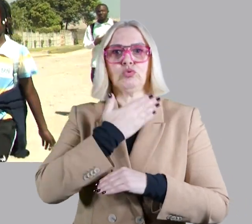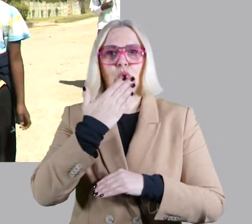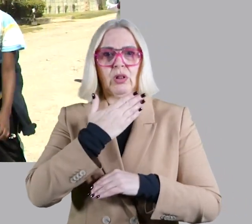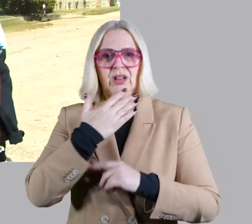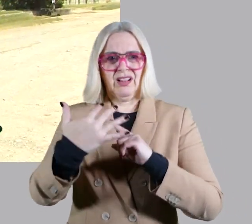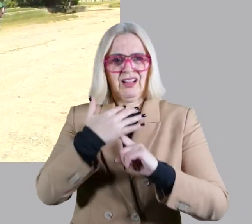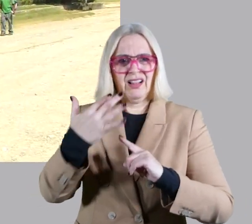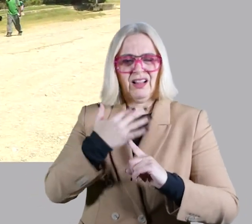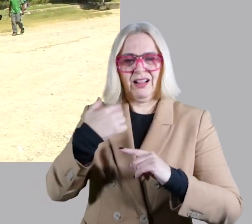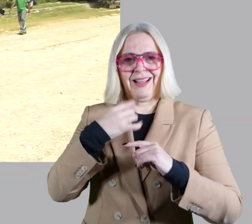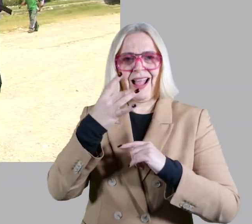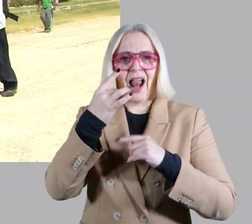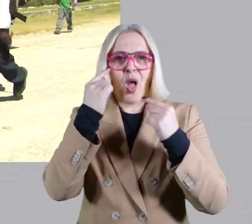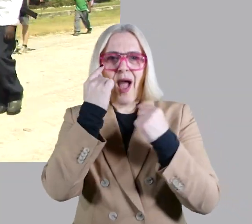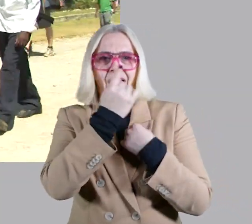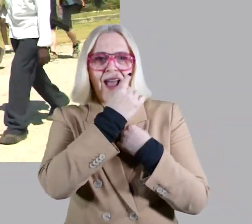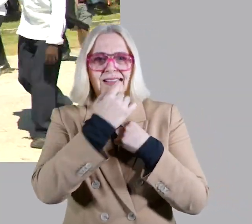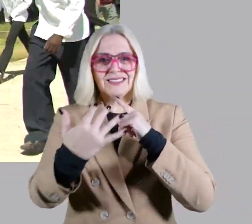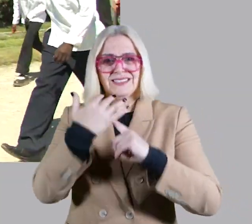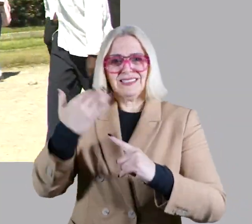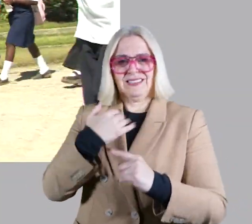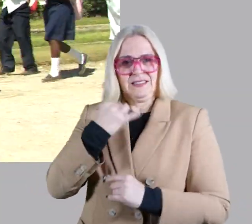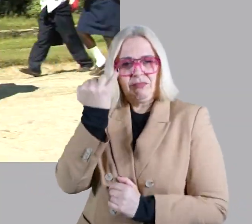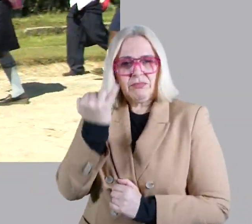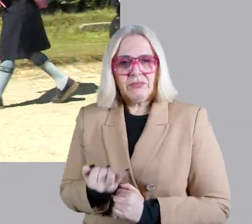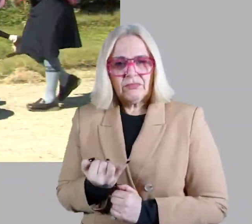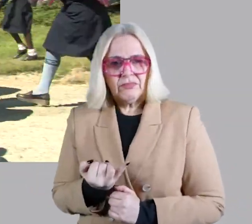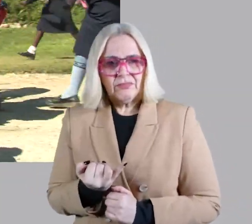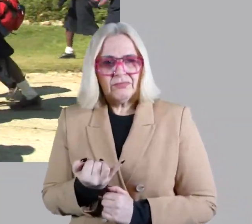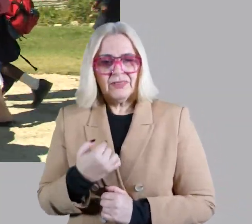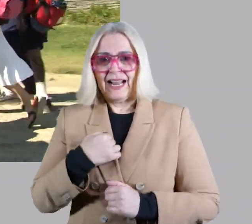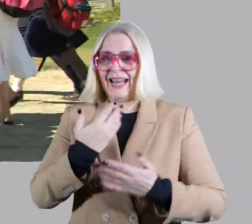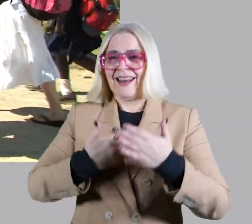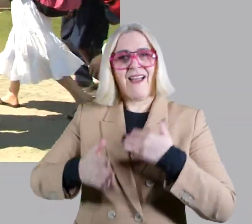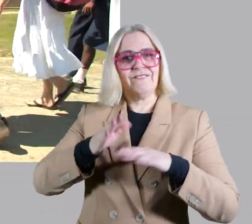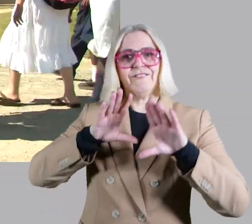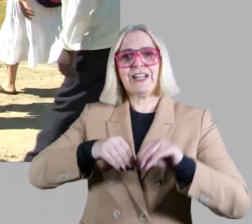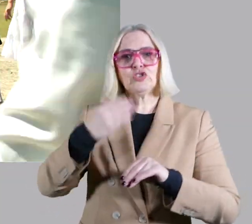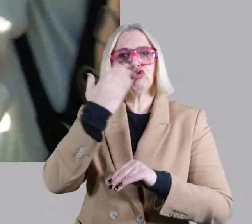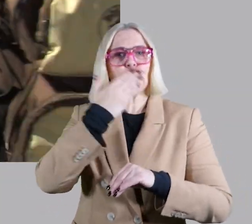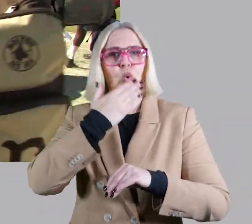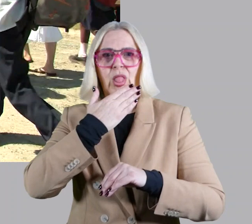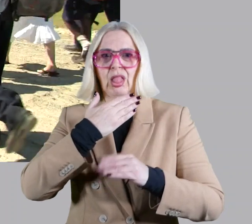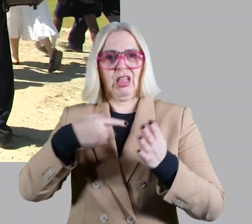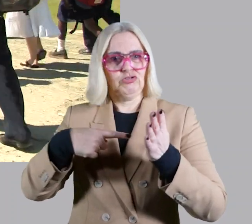In my family, I'm the only one with sickle cell disease. Reality hit me when I started going to school.